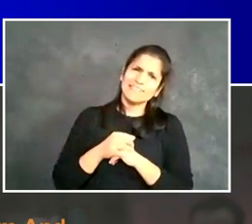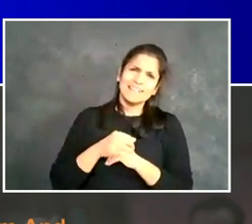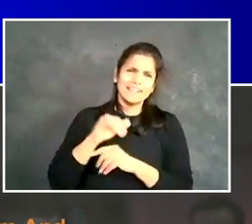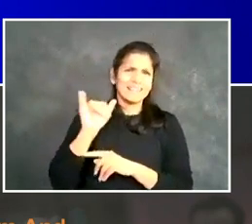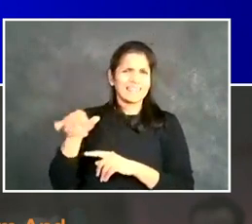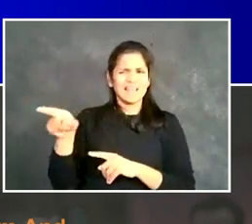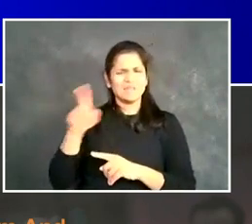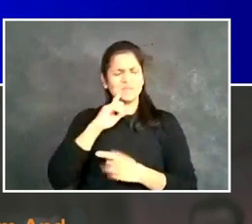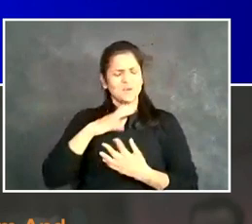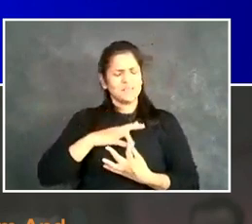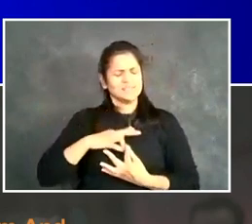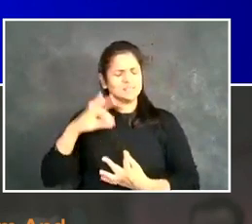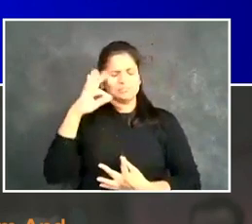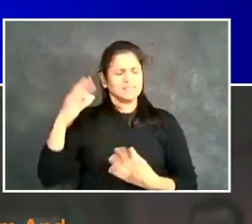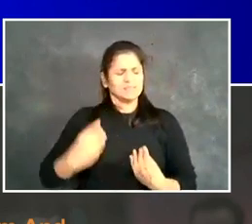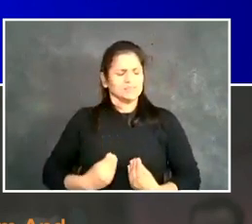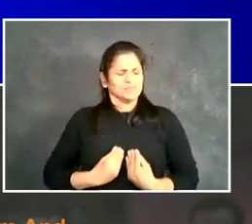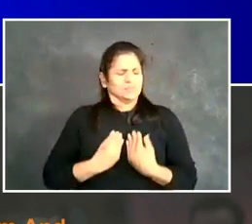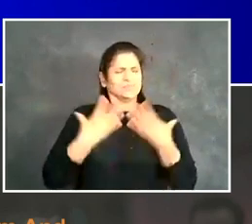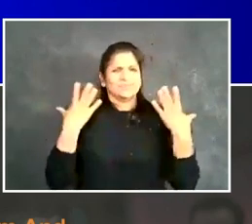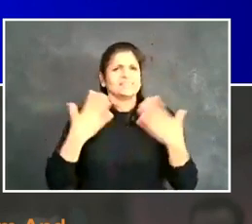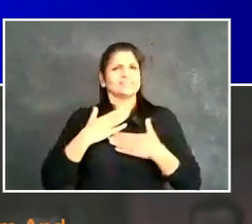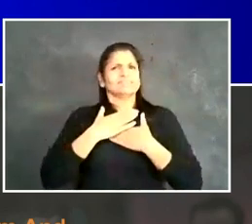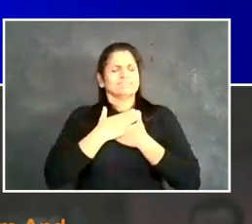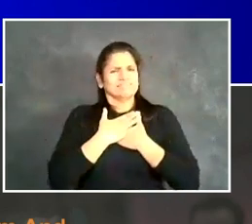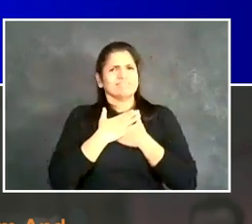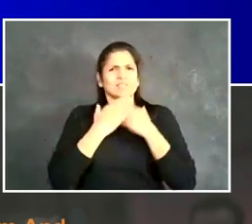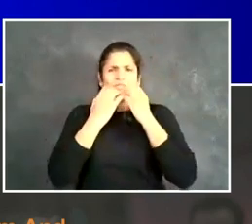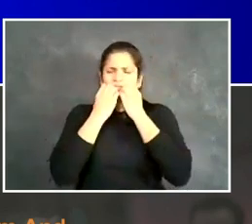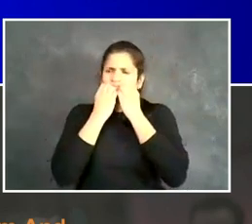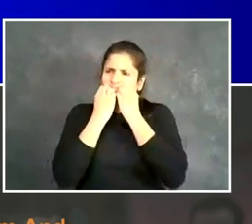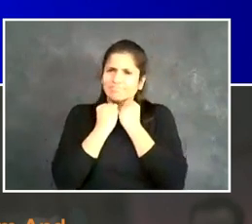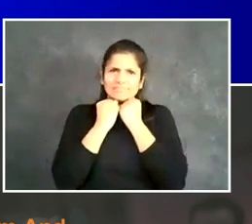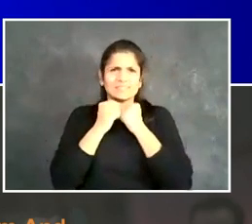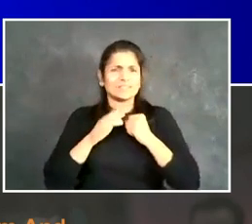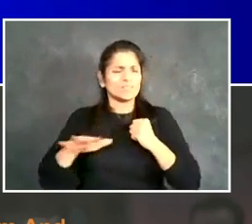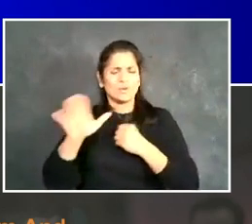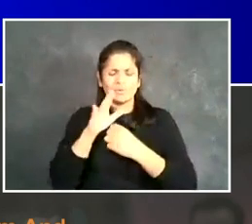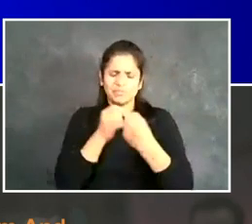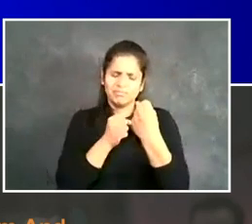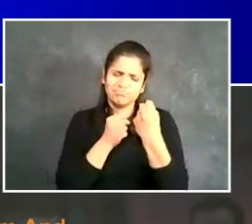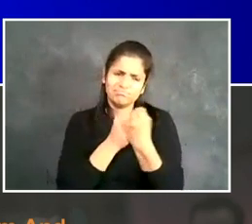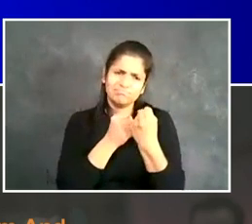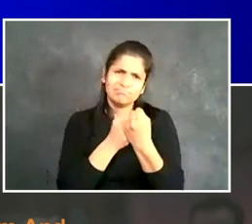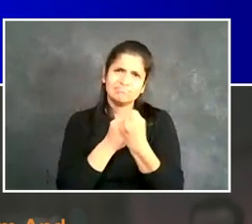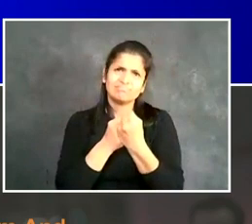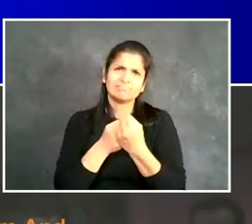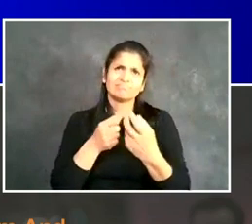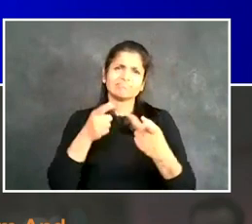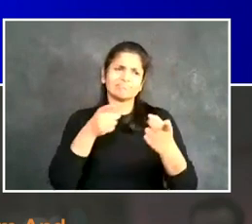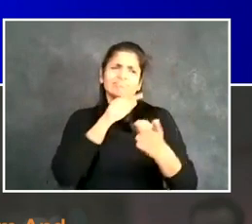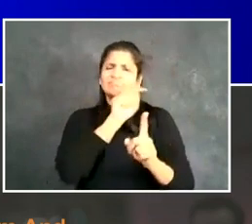AND IT'S EXACTLY THE SPIRIT WE HAVE TO BRING TO EVERYTHING WE